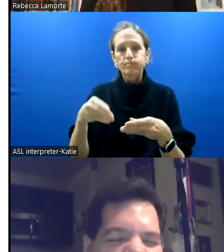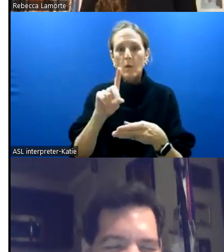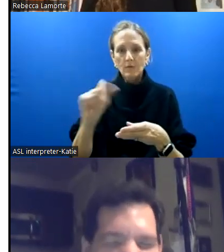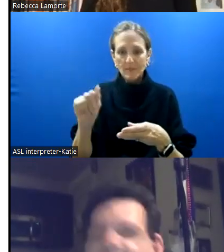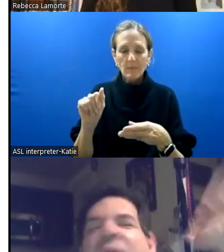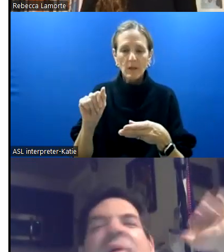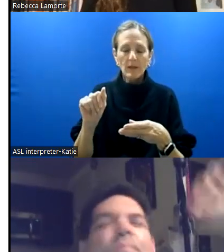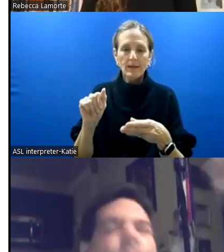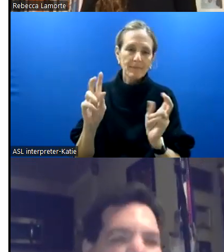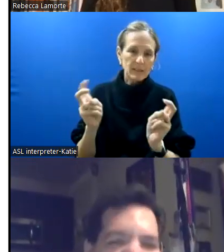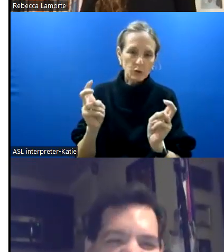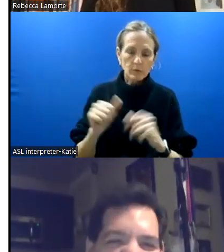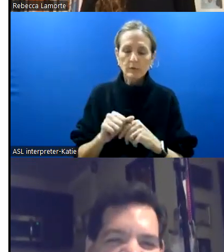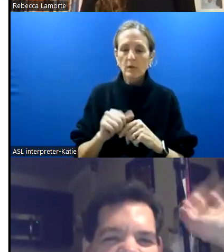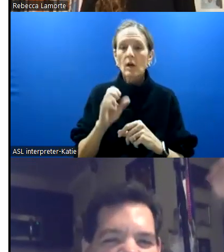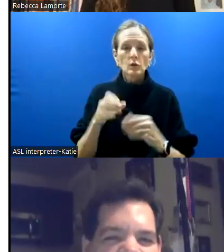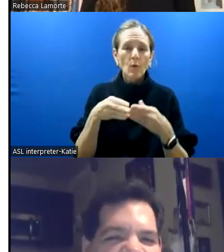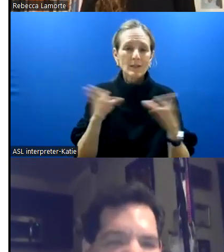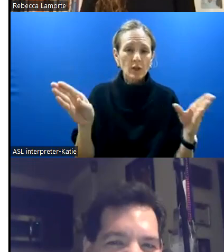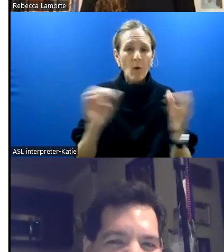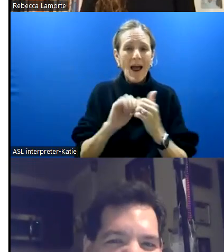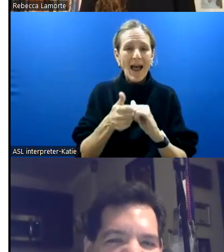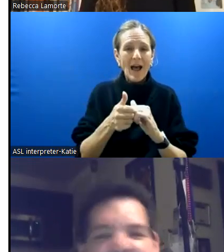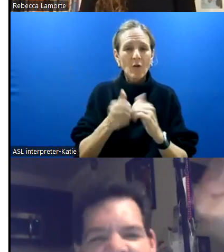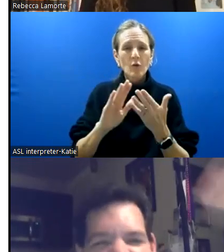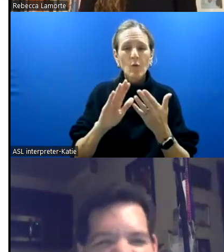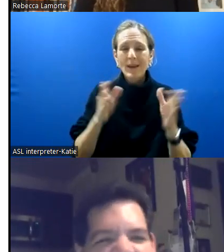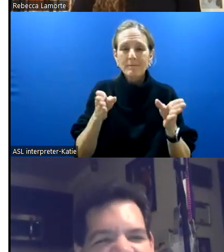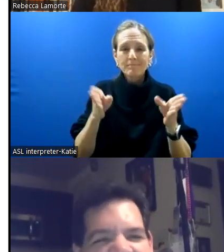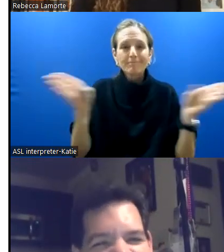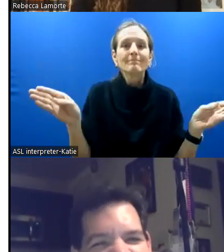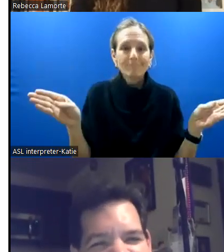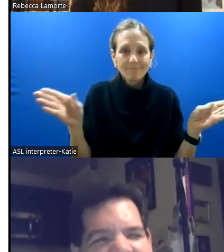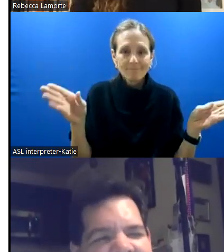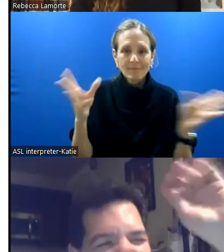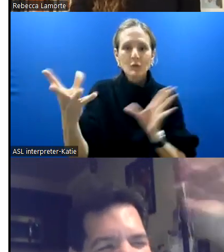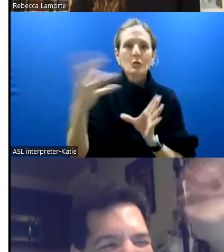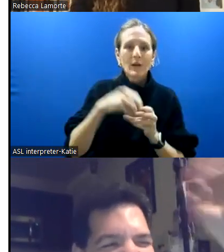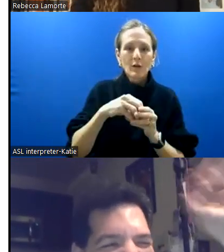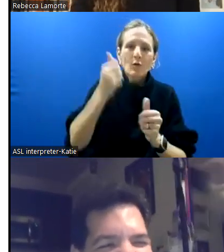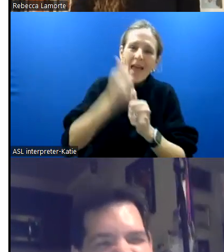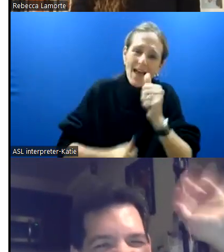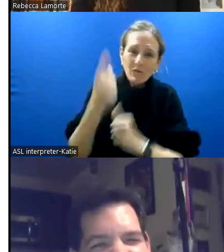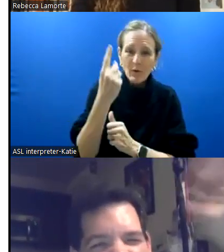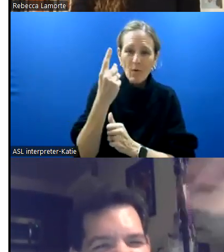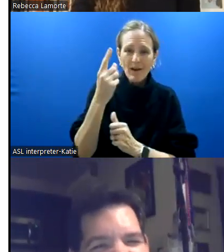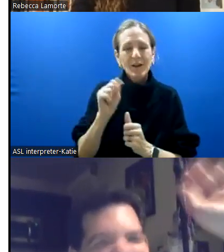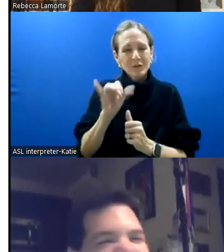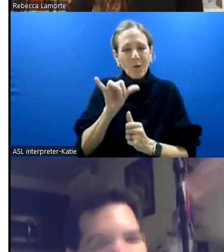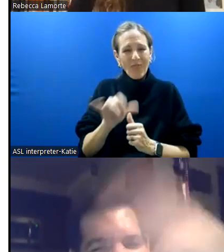how to broaden it to include everybody. So that's where I kind of find contention,